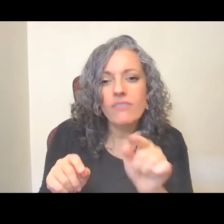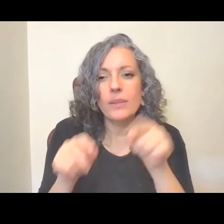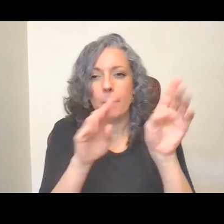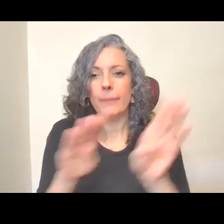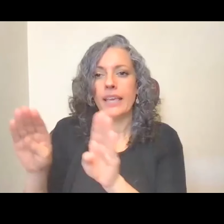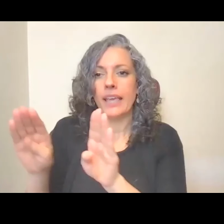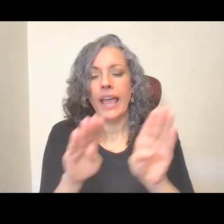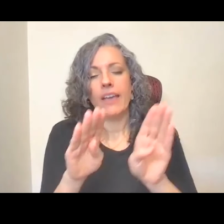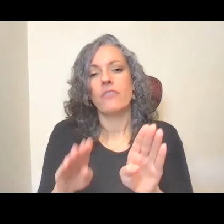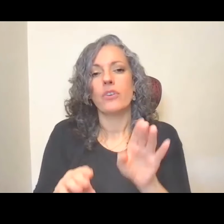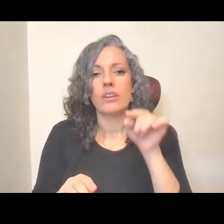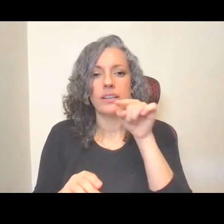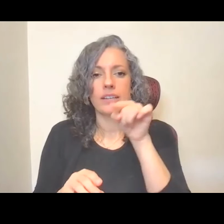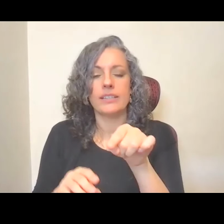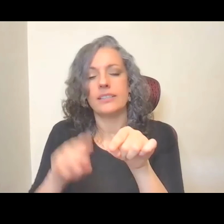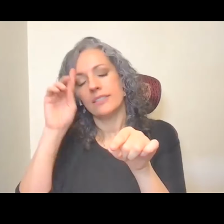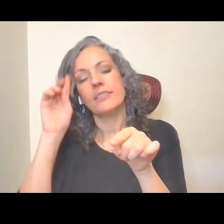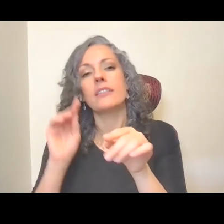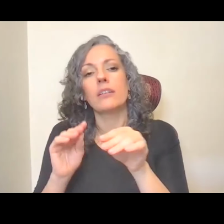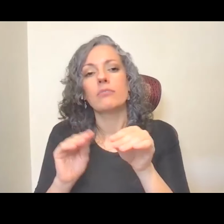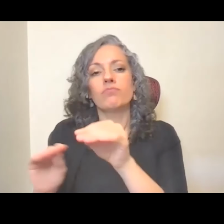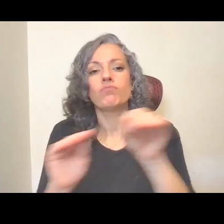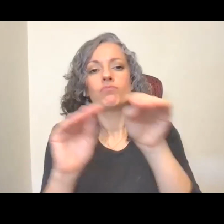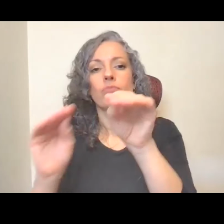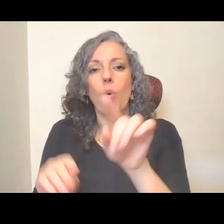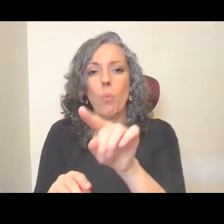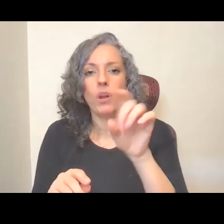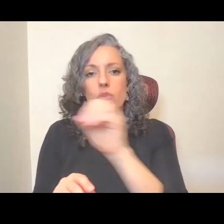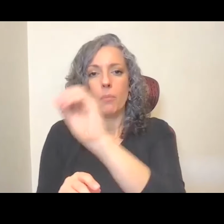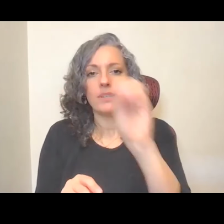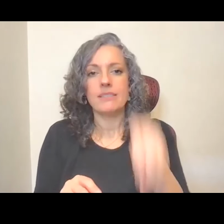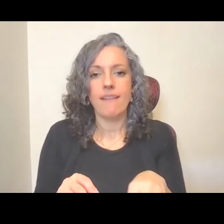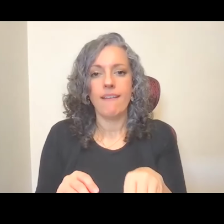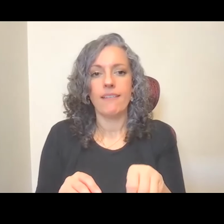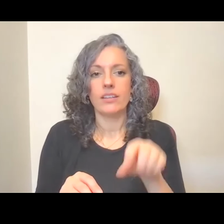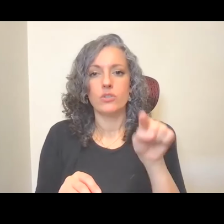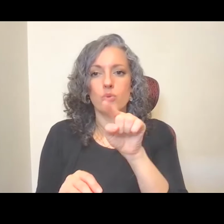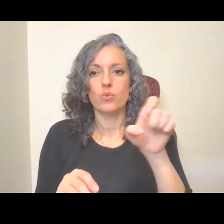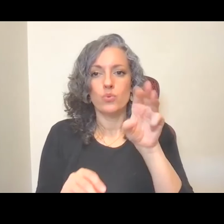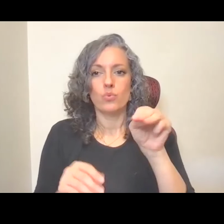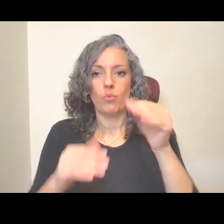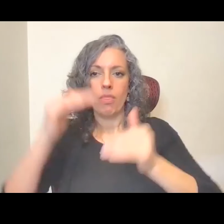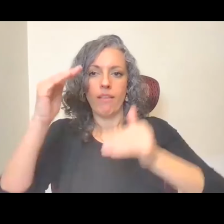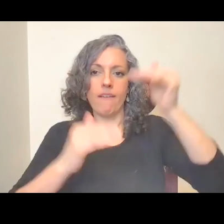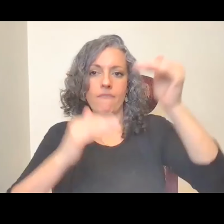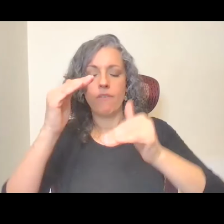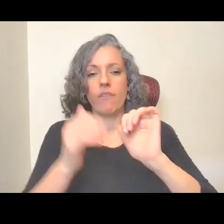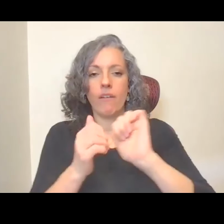native application at 100 percent zoom level and then how it's supposed to behave at 200